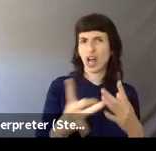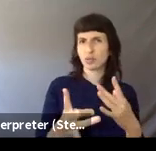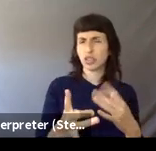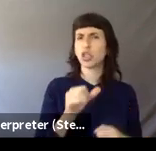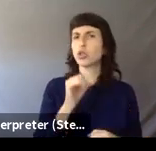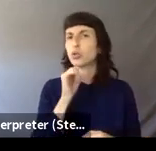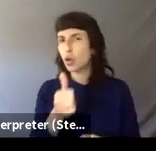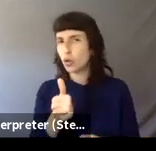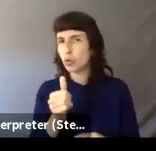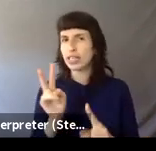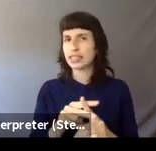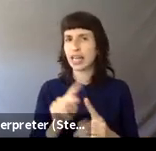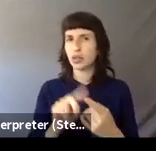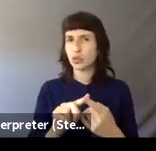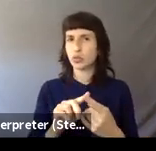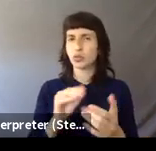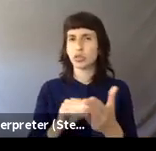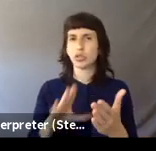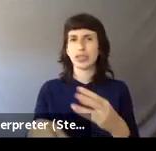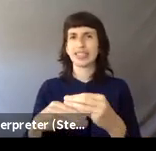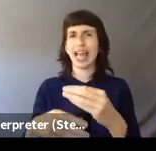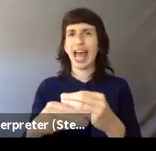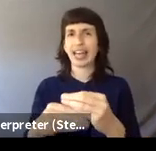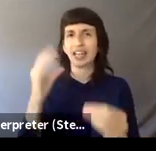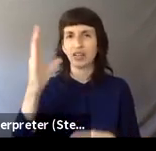I can also change the due date and the time. One thing to note, because we'll talk about gradebook in just a few minutes. There is an option underneath assign to, where it says don't assign